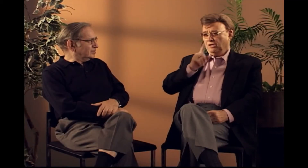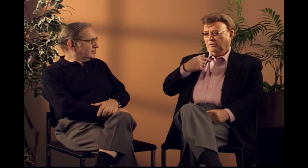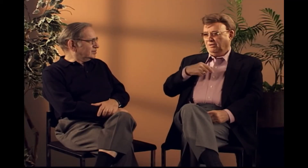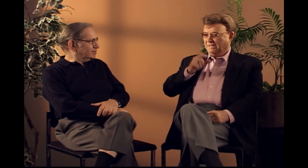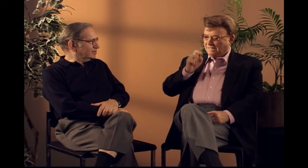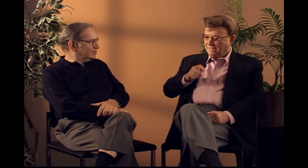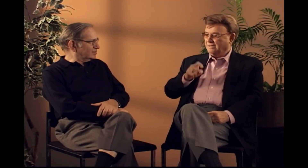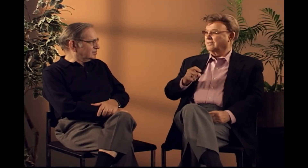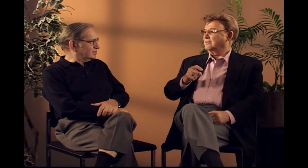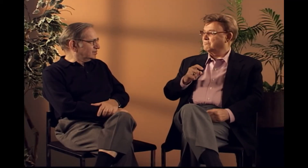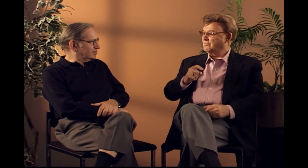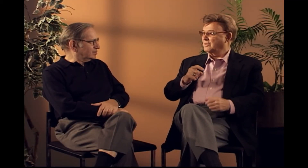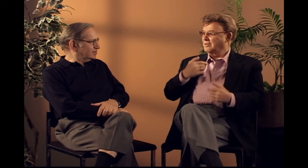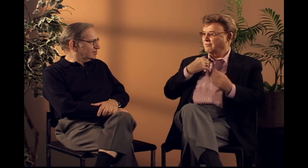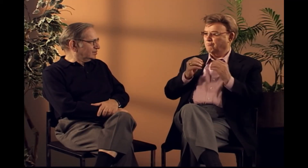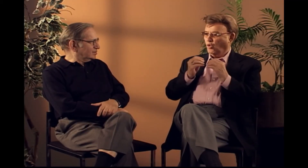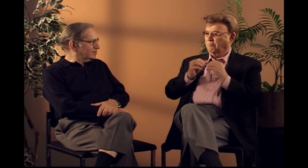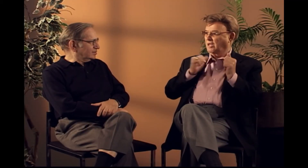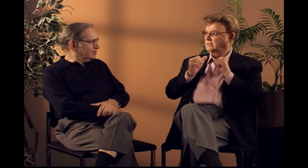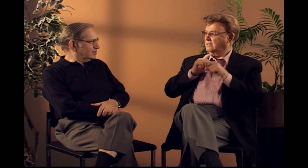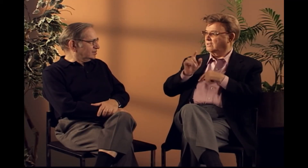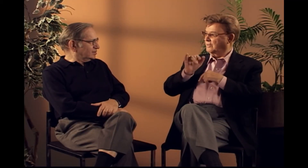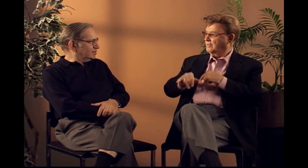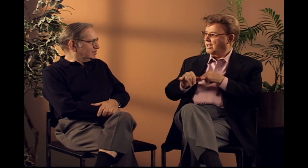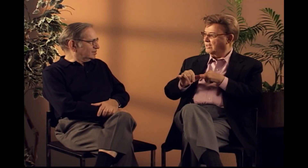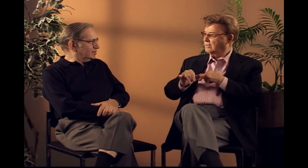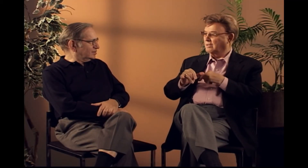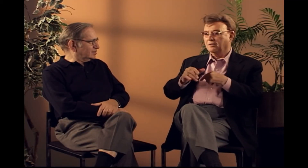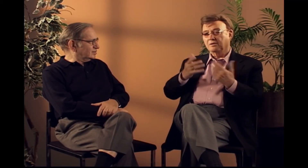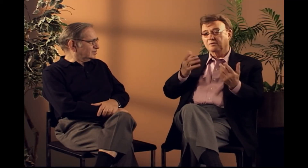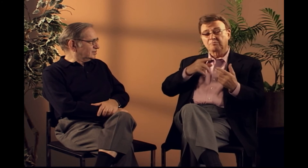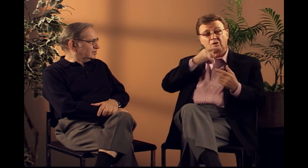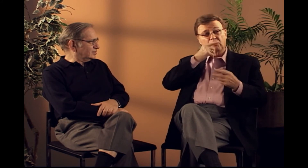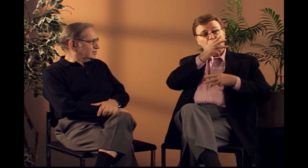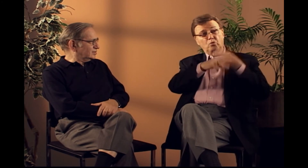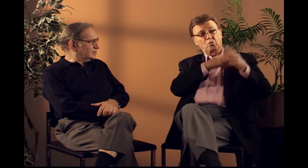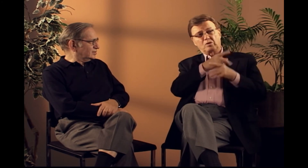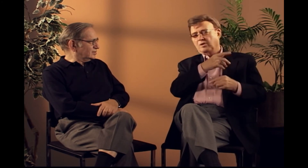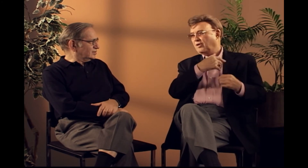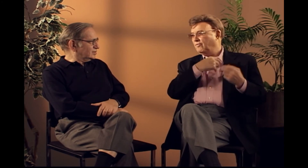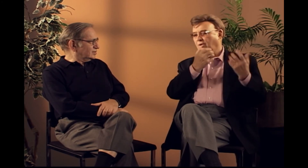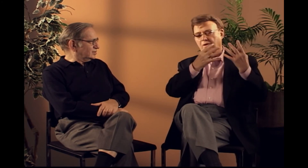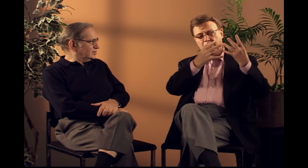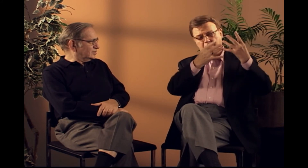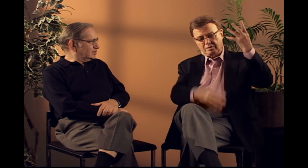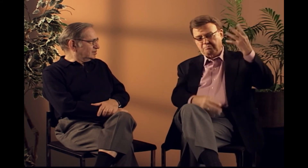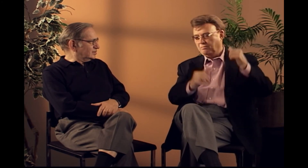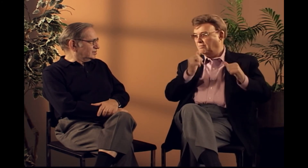of, and by deaf people, and that's what we really need. We need more performances.